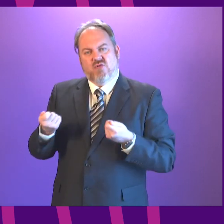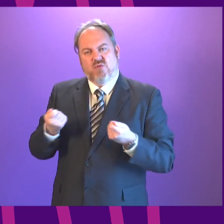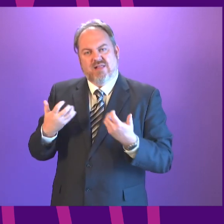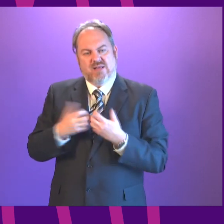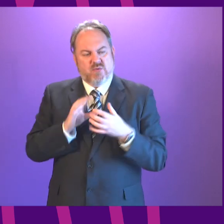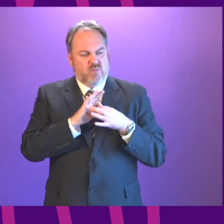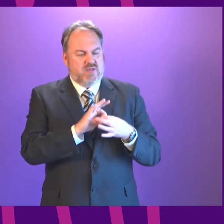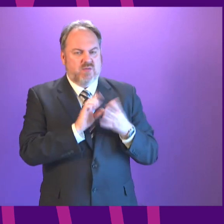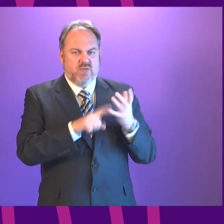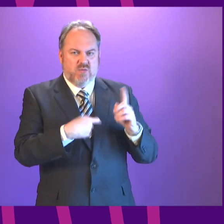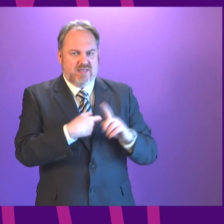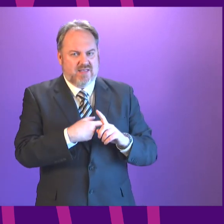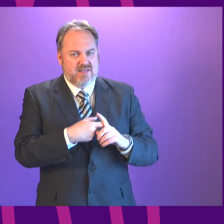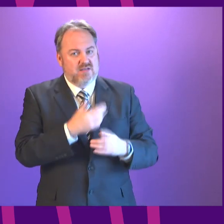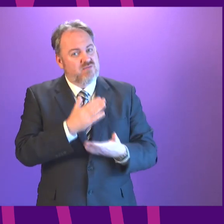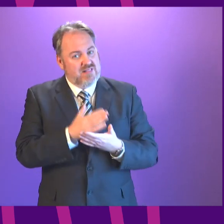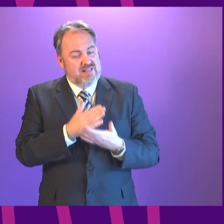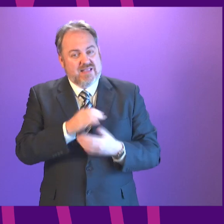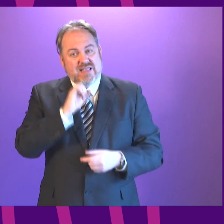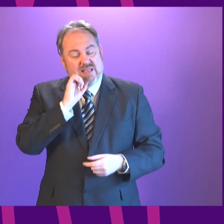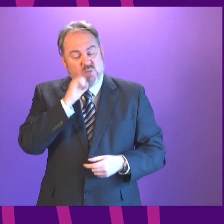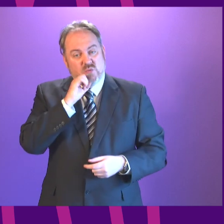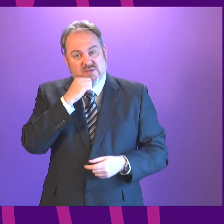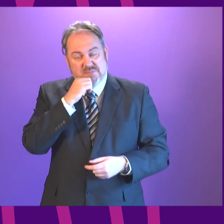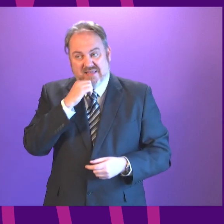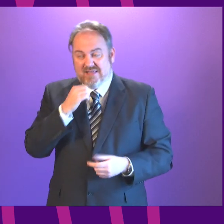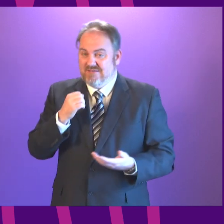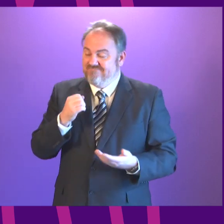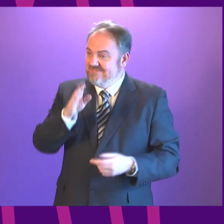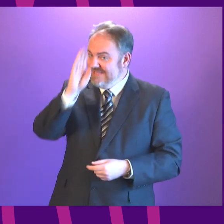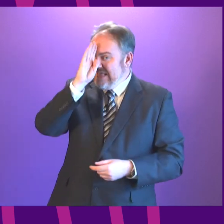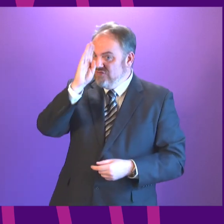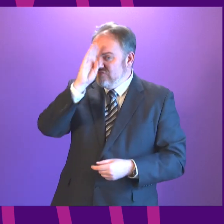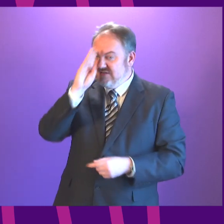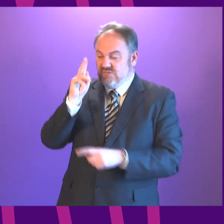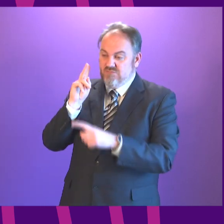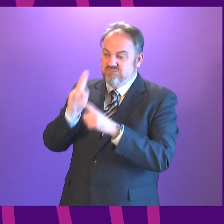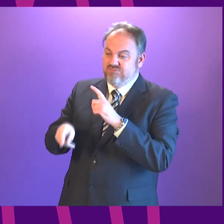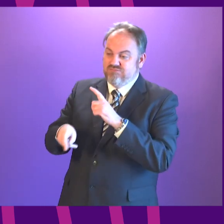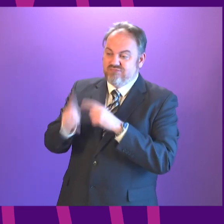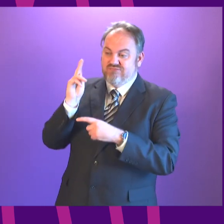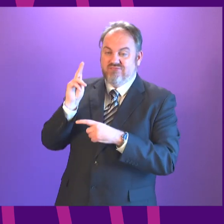in the extreme to sever that important relationship because of Brexit at this crucial time, when,